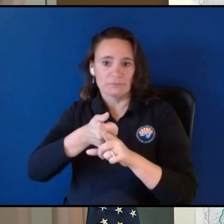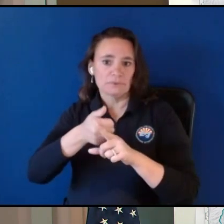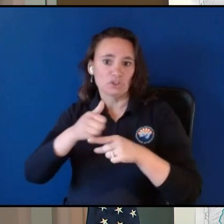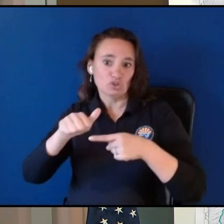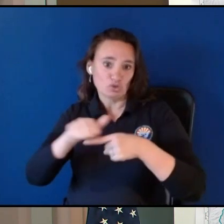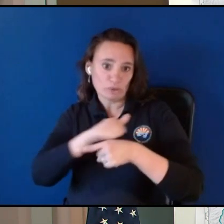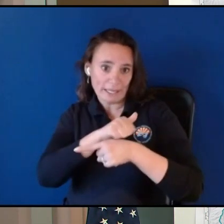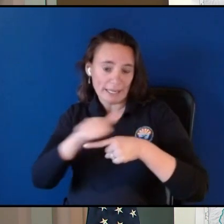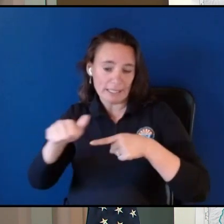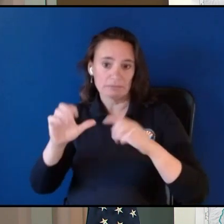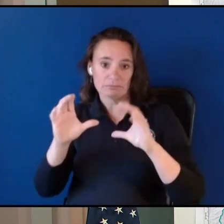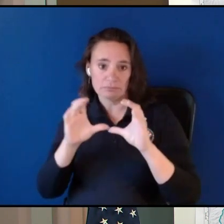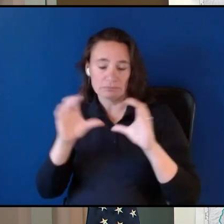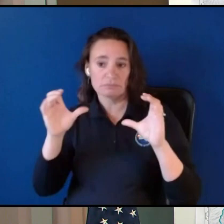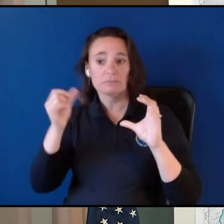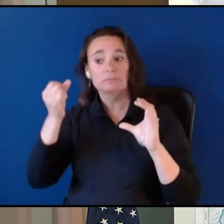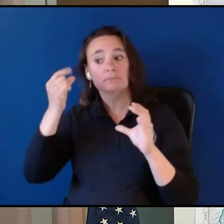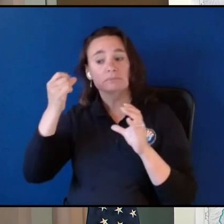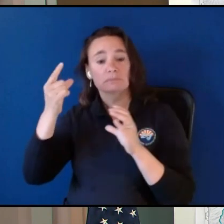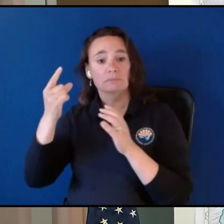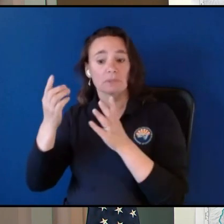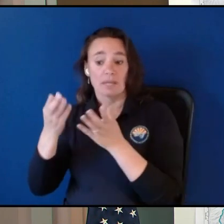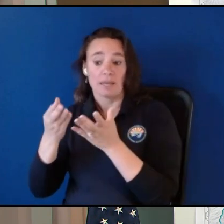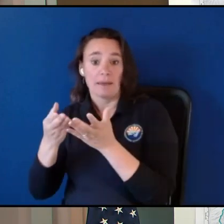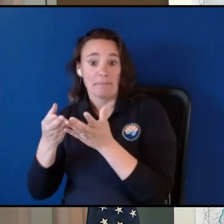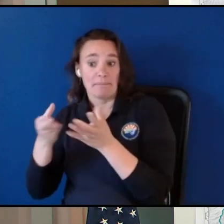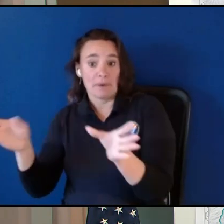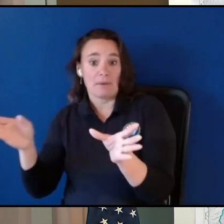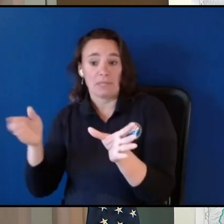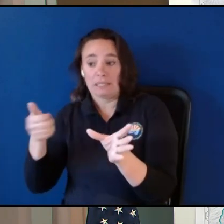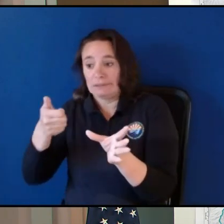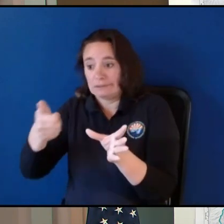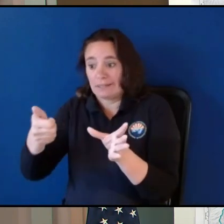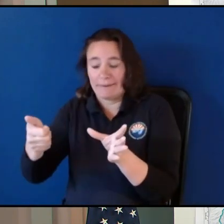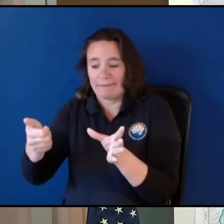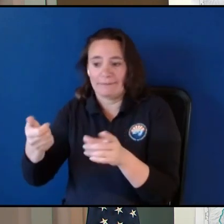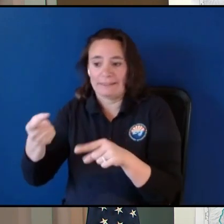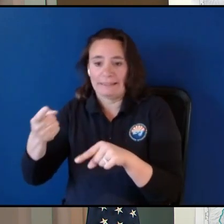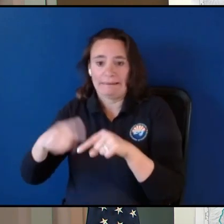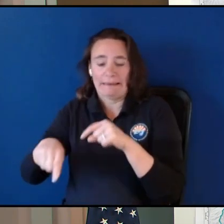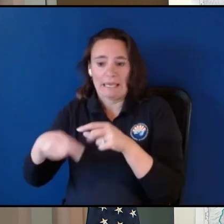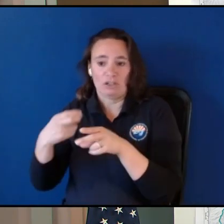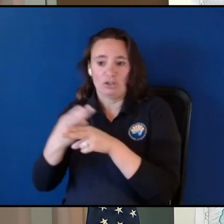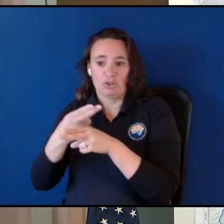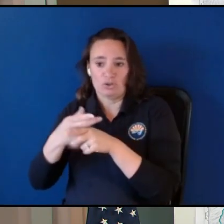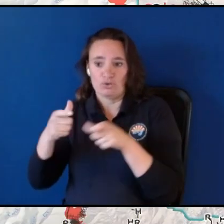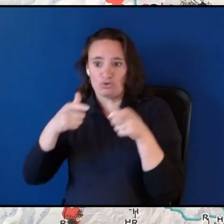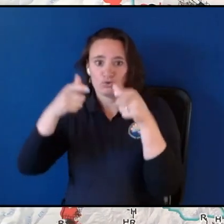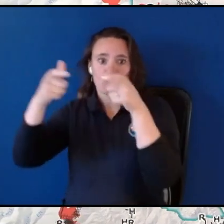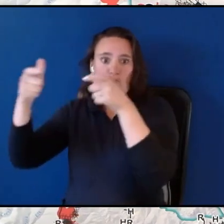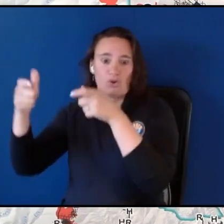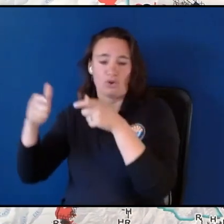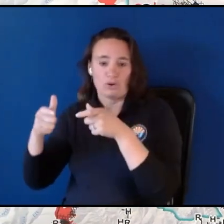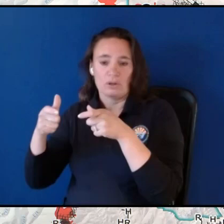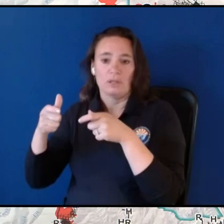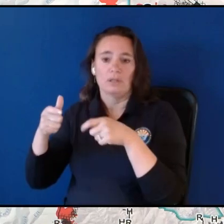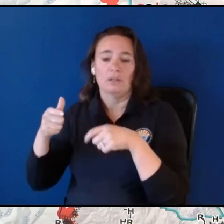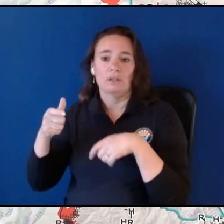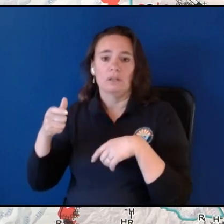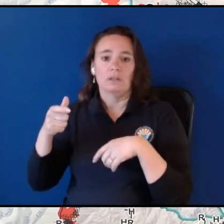don't have the ability to launch a drone. It's a big deal if and it happens, very commonly, the public